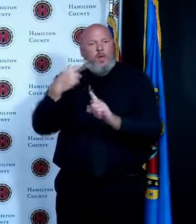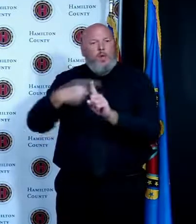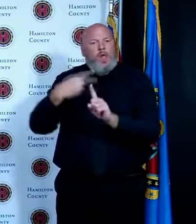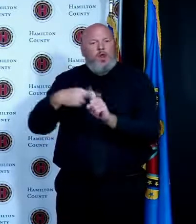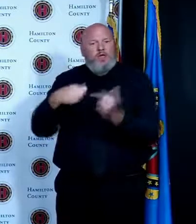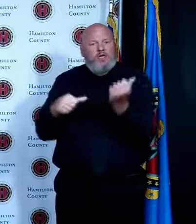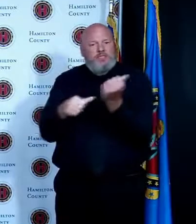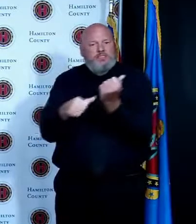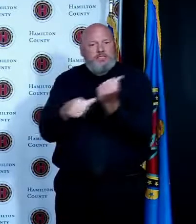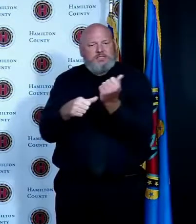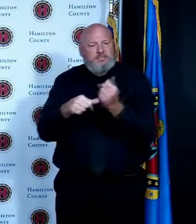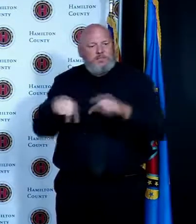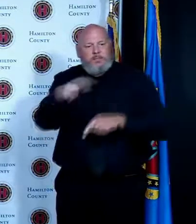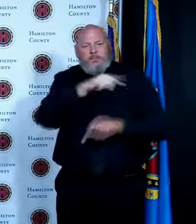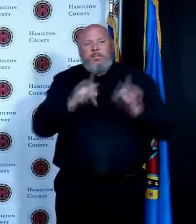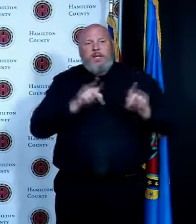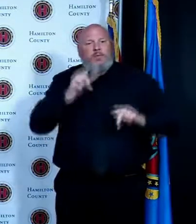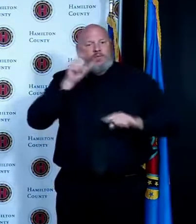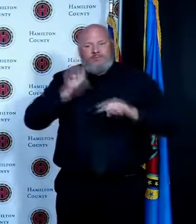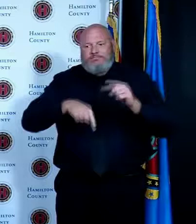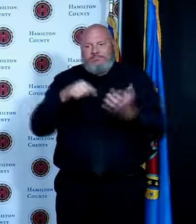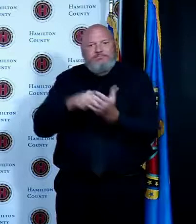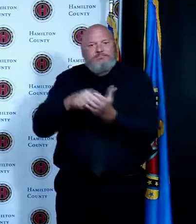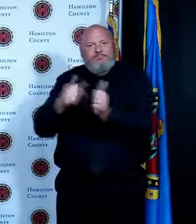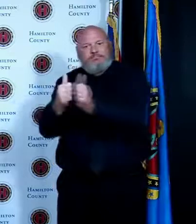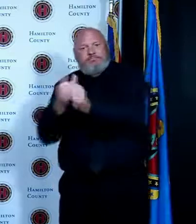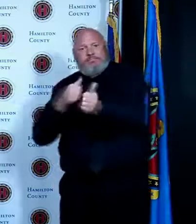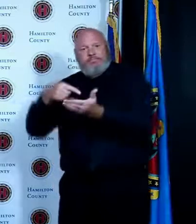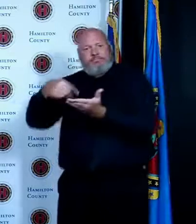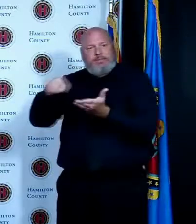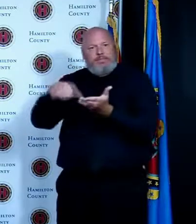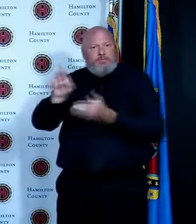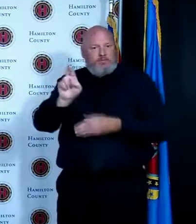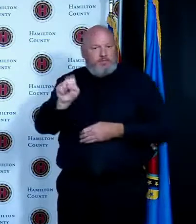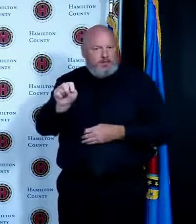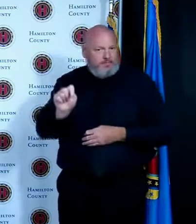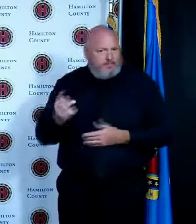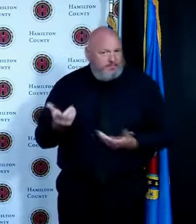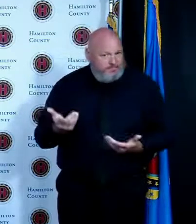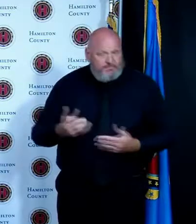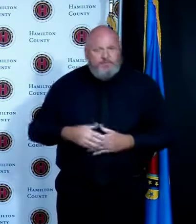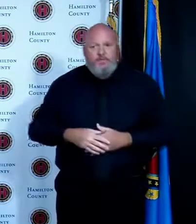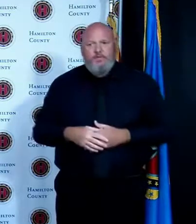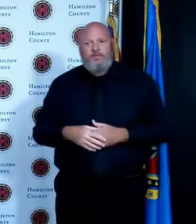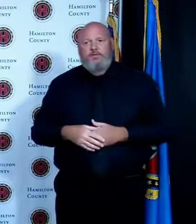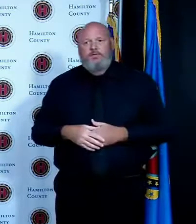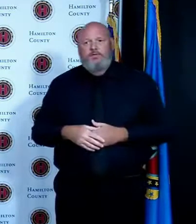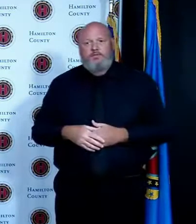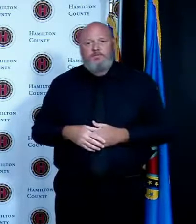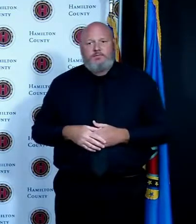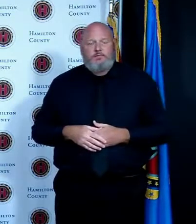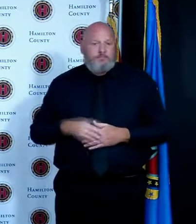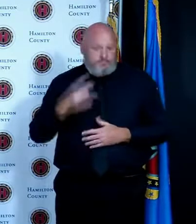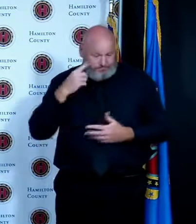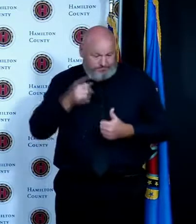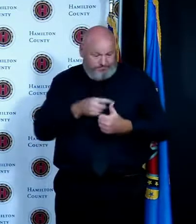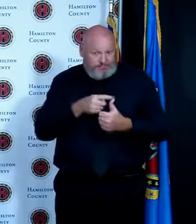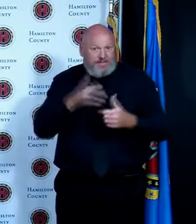and utility assistance program will employ the services of organizational partners to administer rental and utility assistance